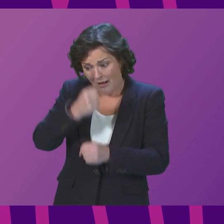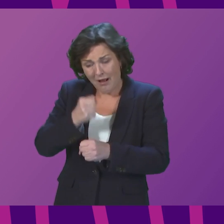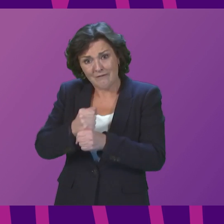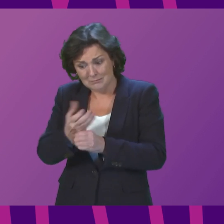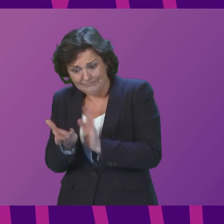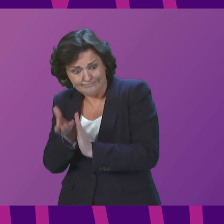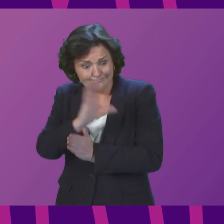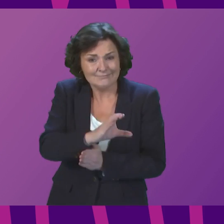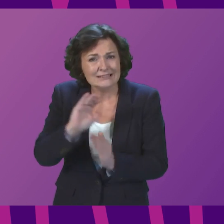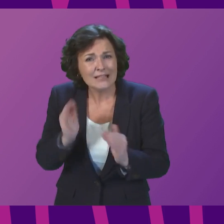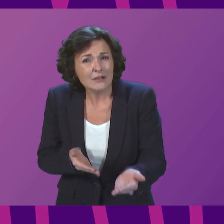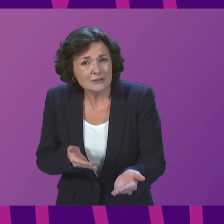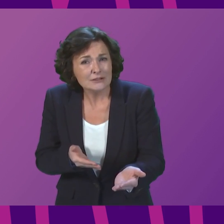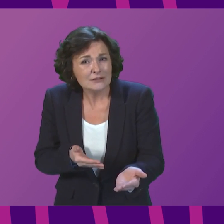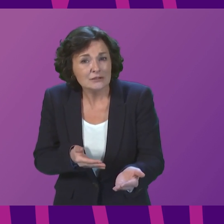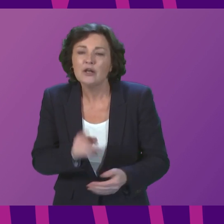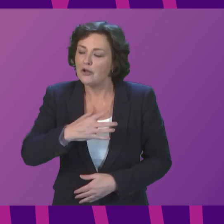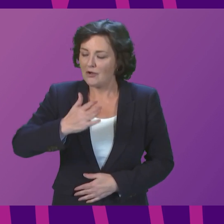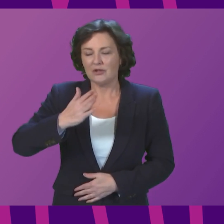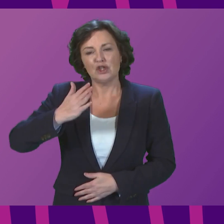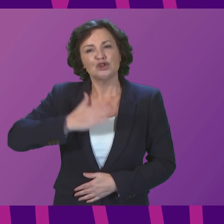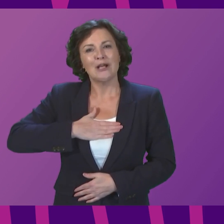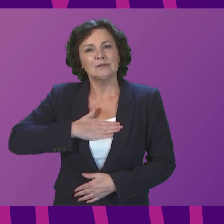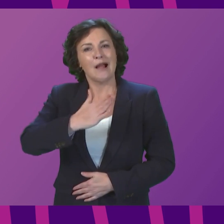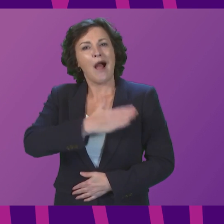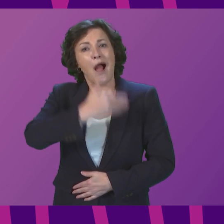I know that Chest Heart & Stroke Scotland, which delivers that service, is desperate